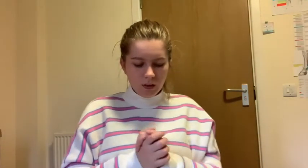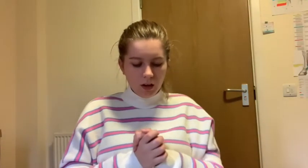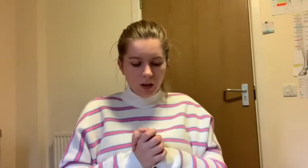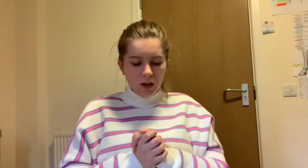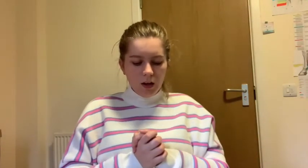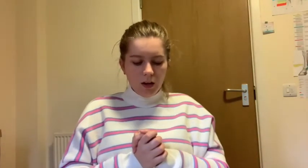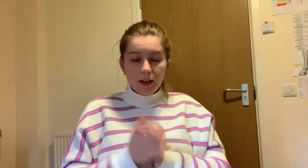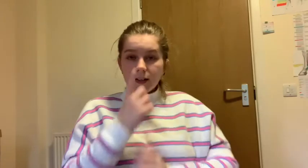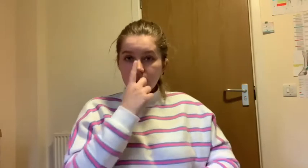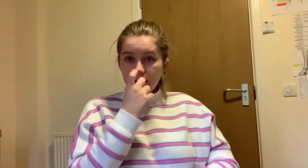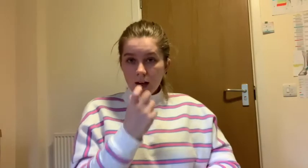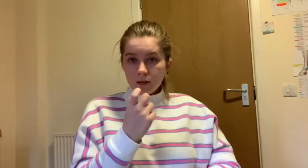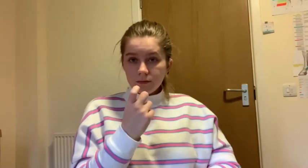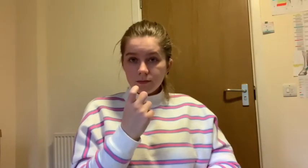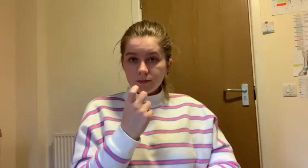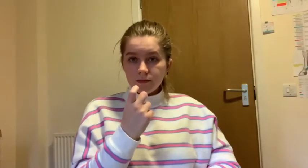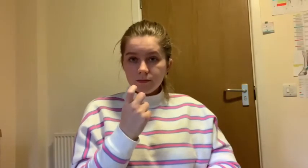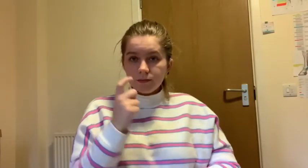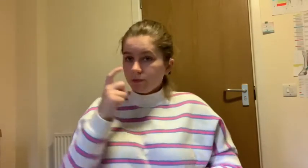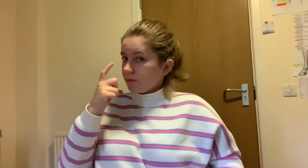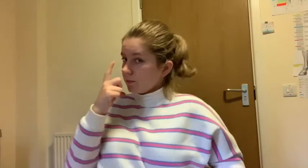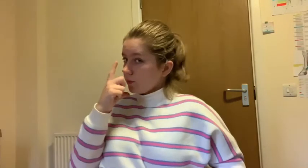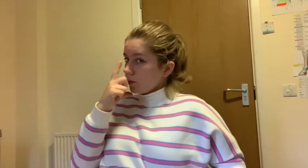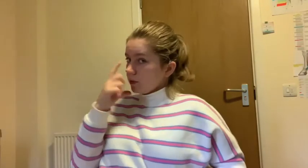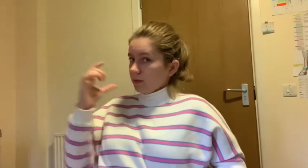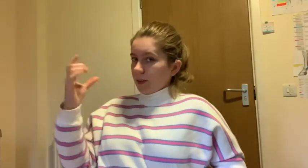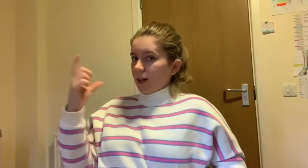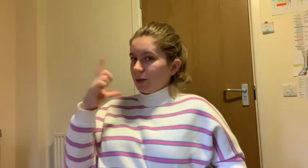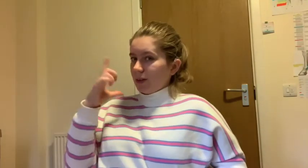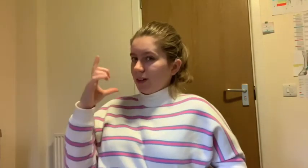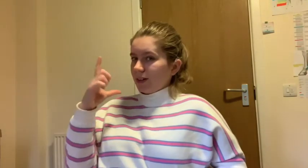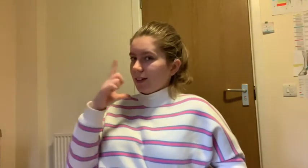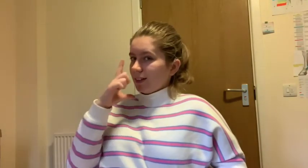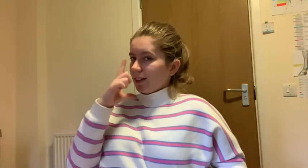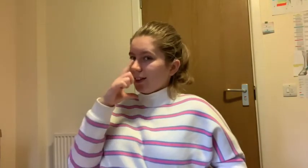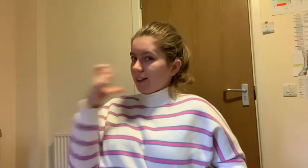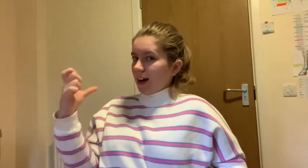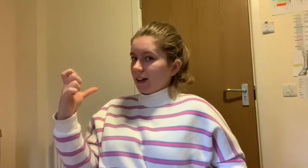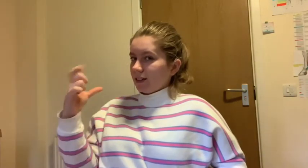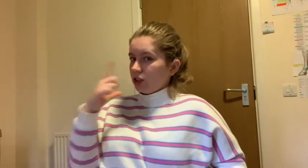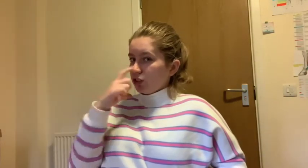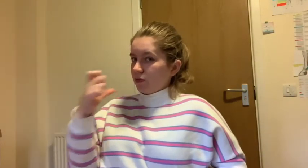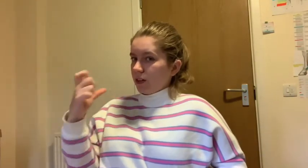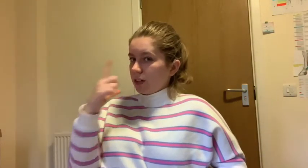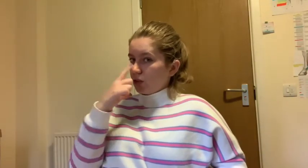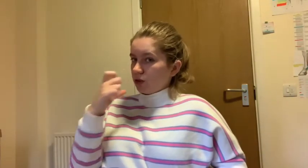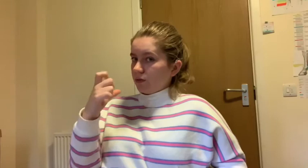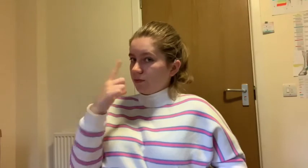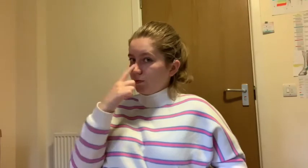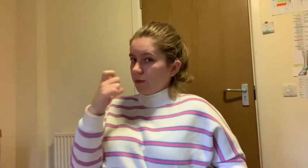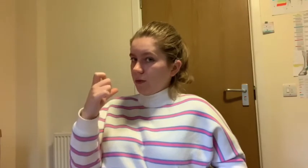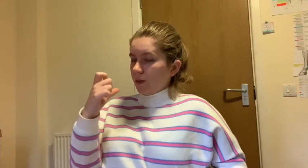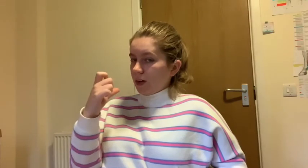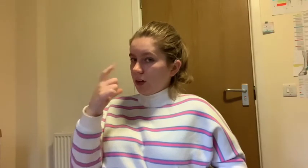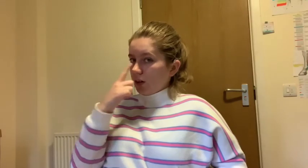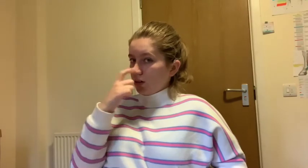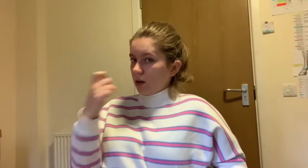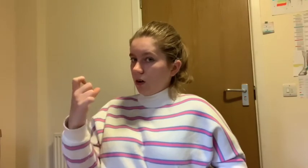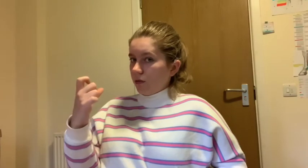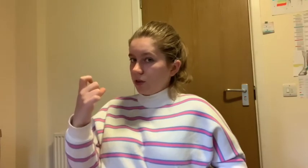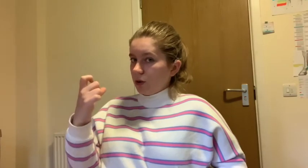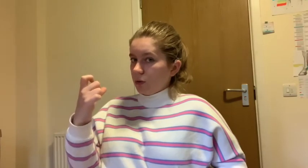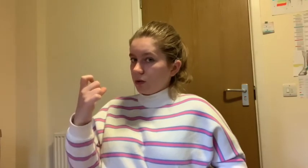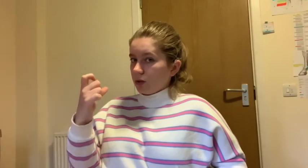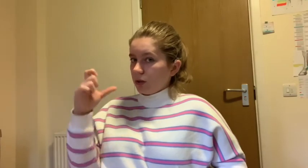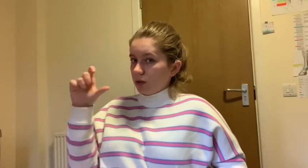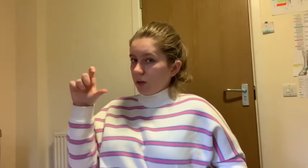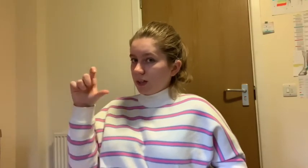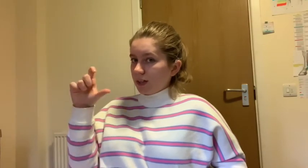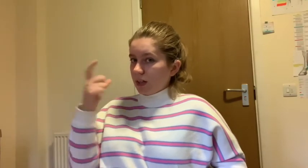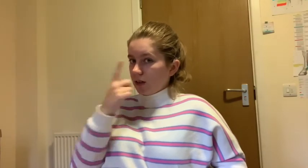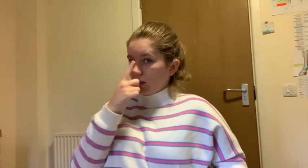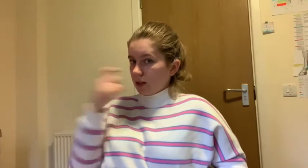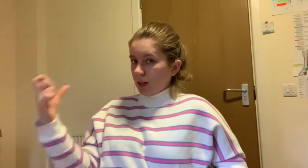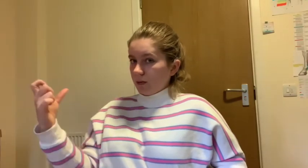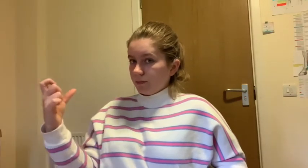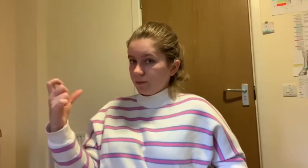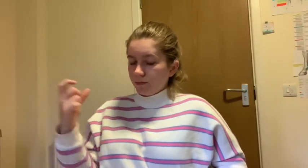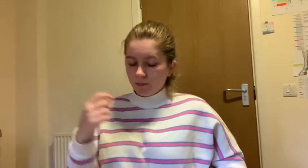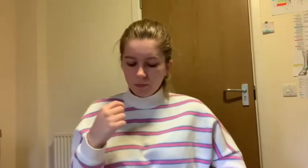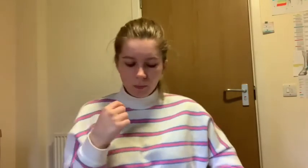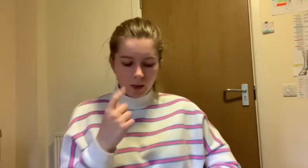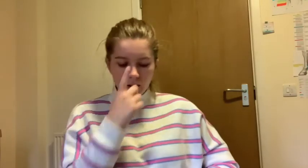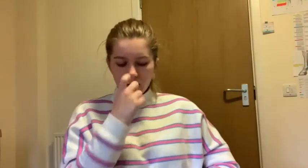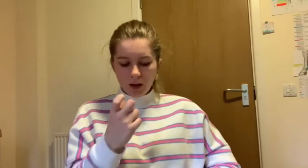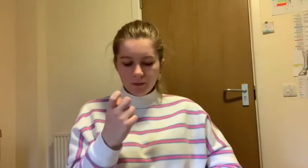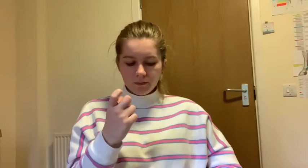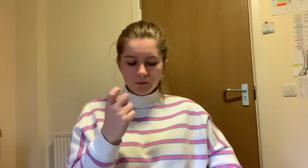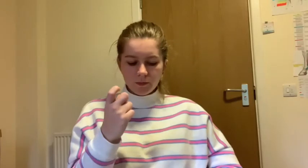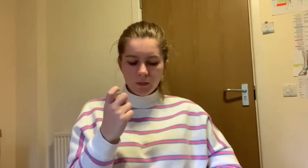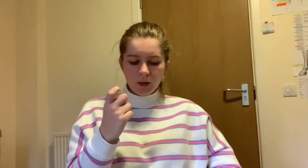"Can" can't do it... "can". So just flick your finger off your nose and do like the C. "Can" x2